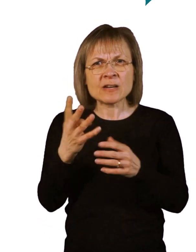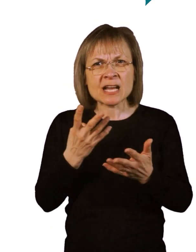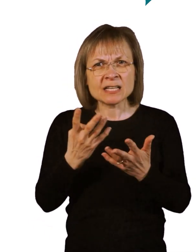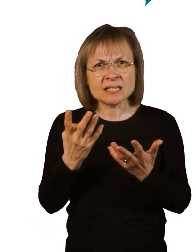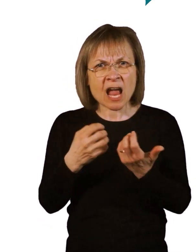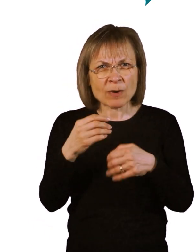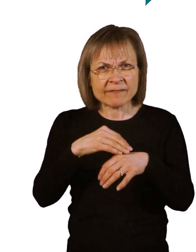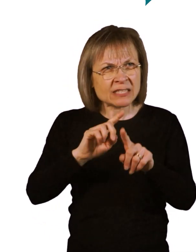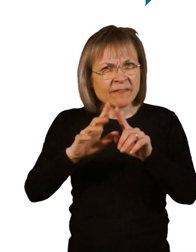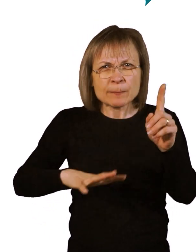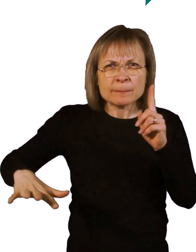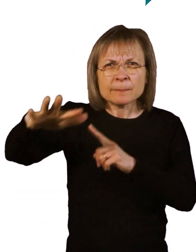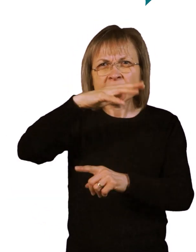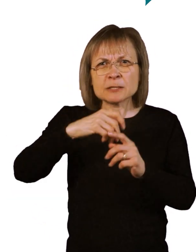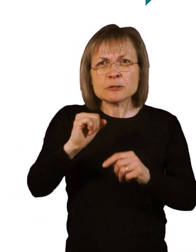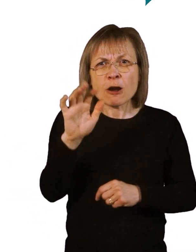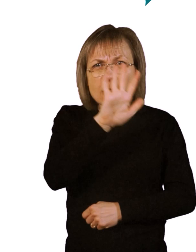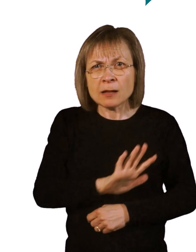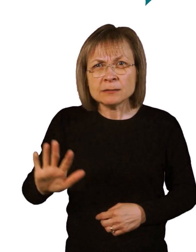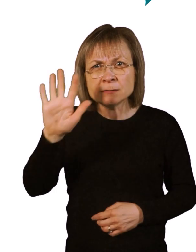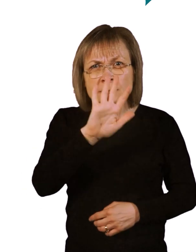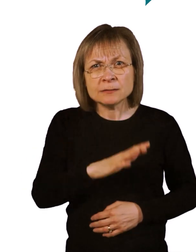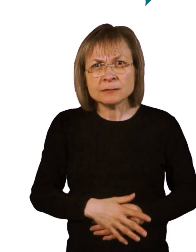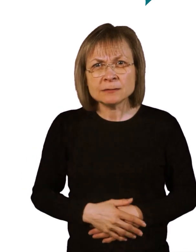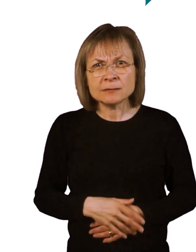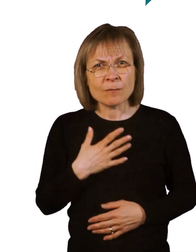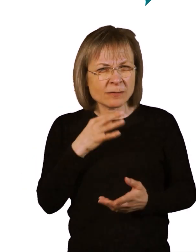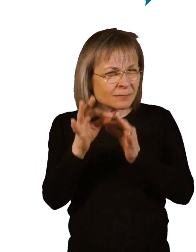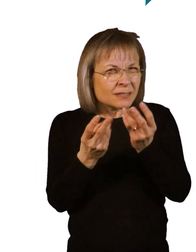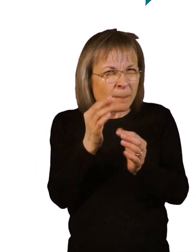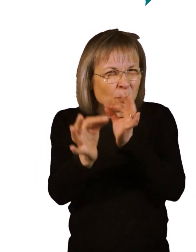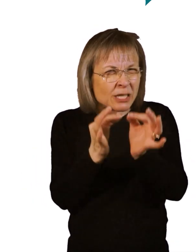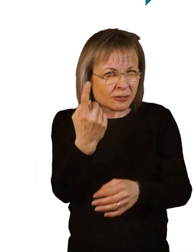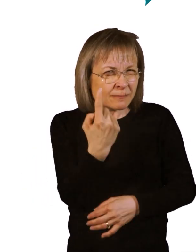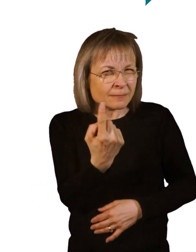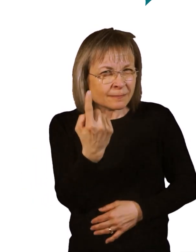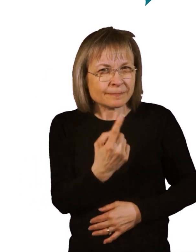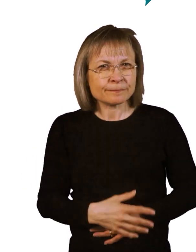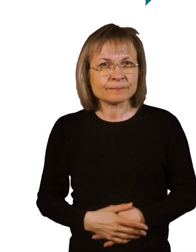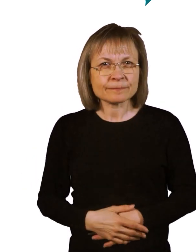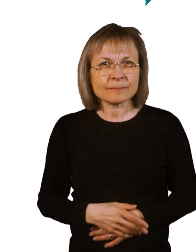To help the Inquiry understand how COVID-19 affected different people across Scotland, we would like to ask some questions about you